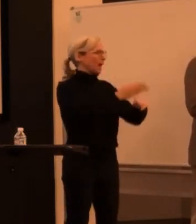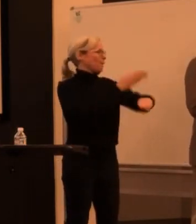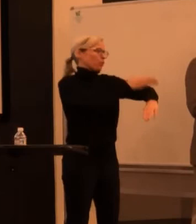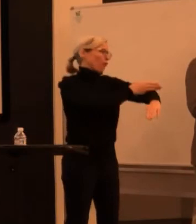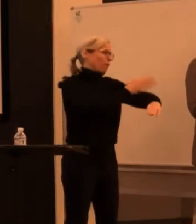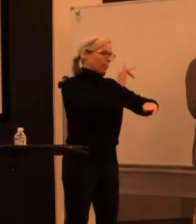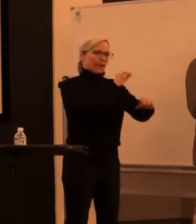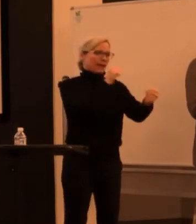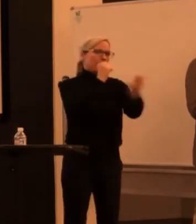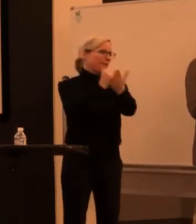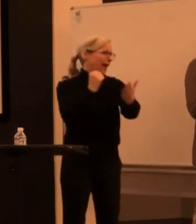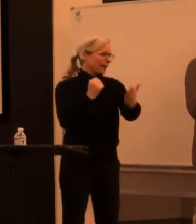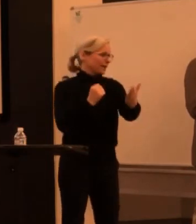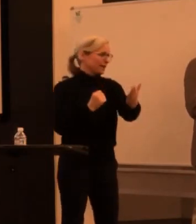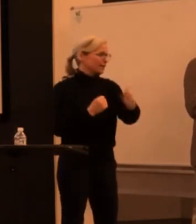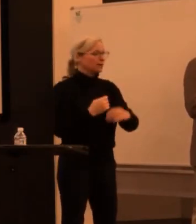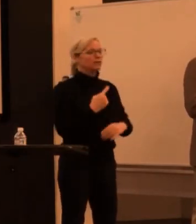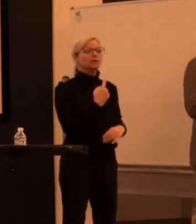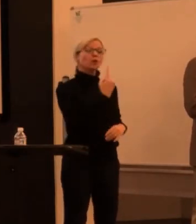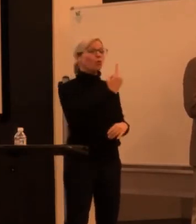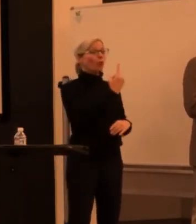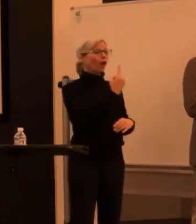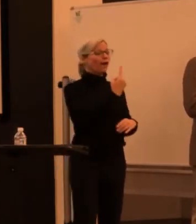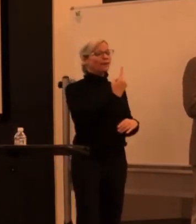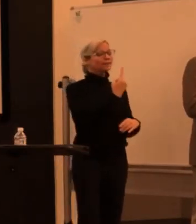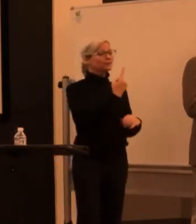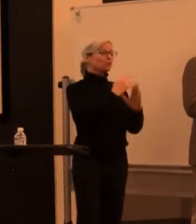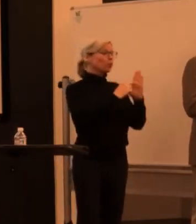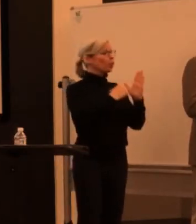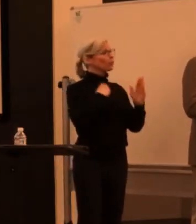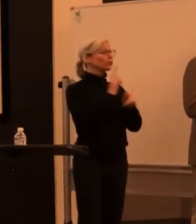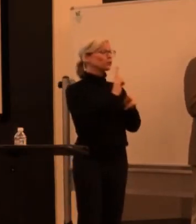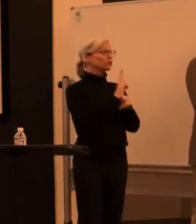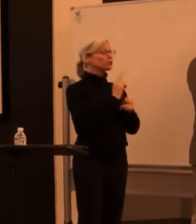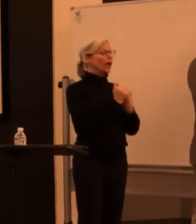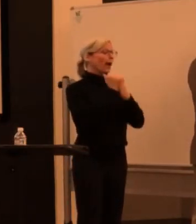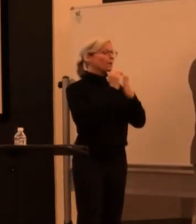One guideline you might use is this new feature